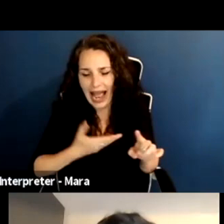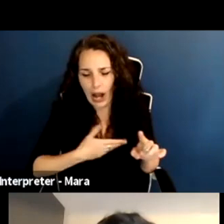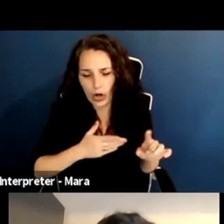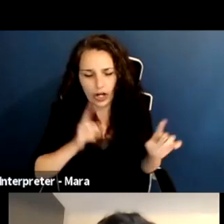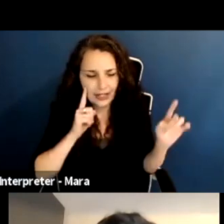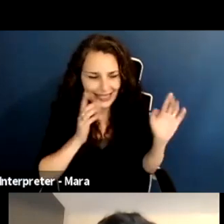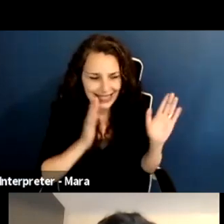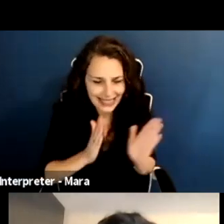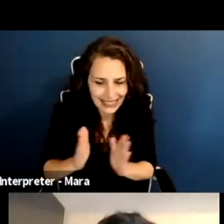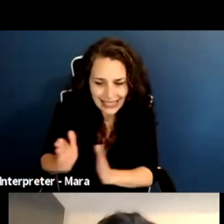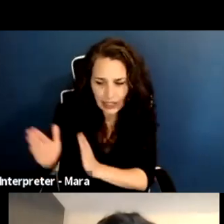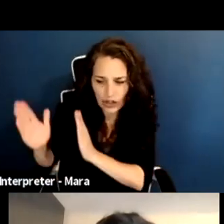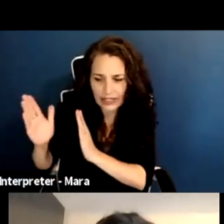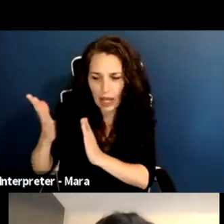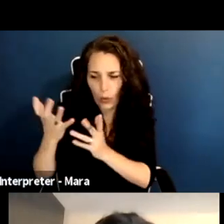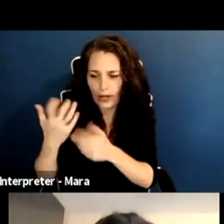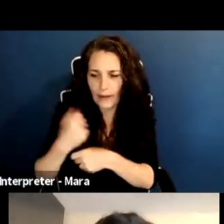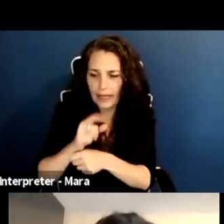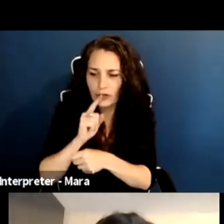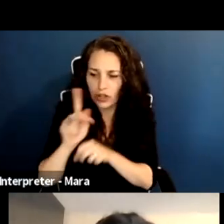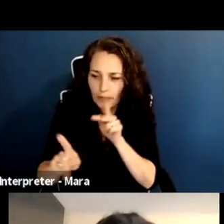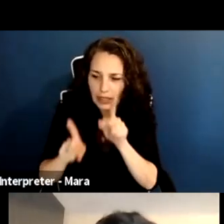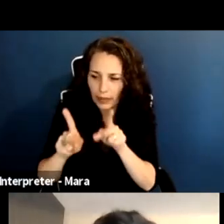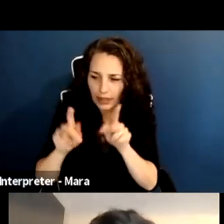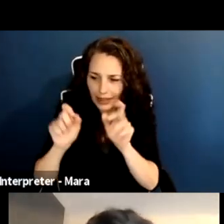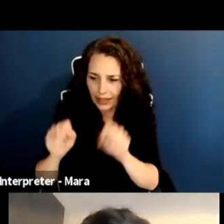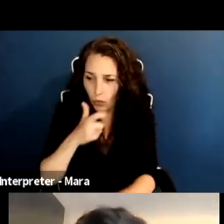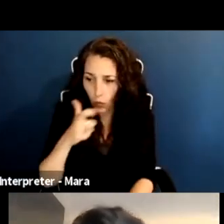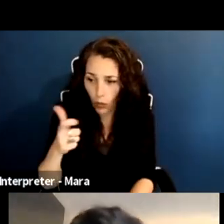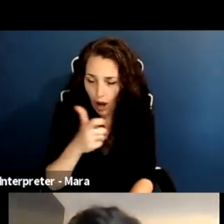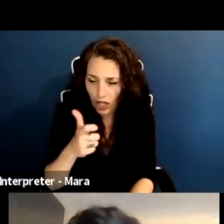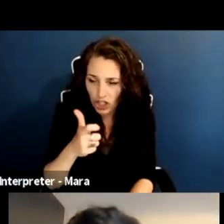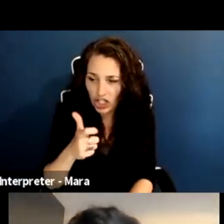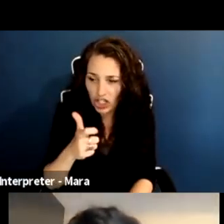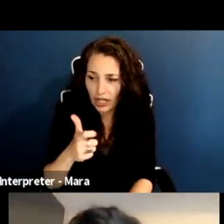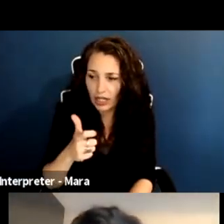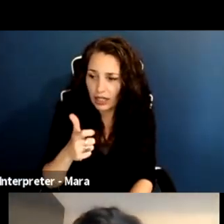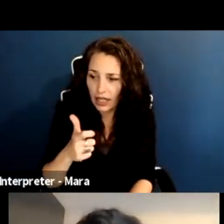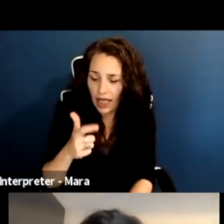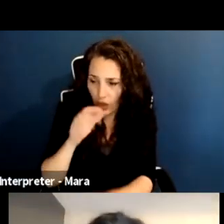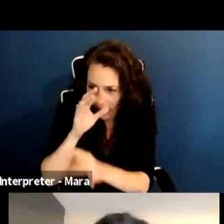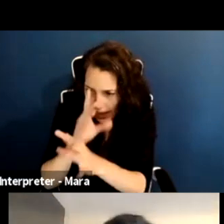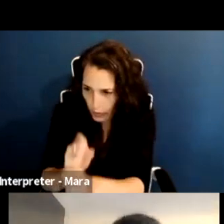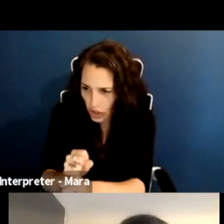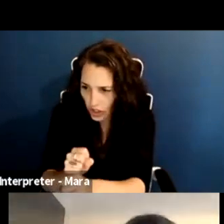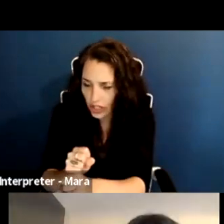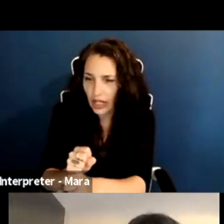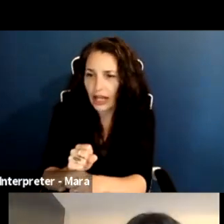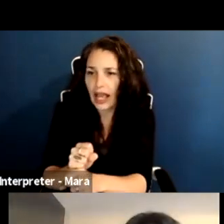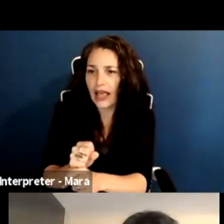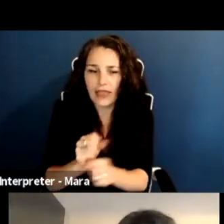and are able to tell the story in an emotional sort of both intimate and again, an epic way